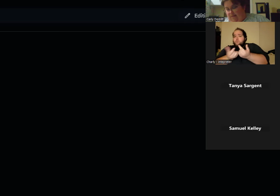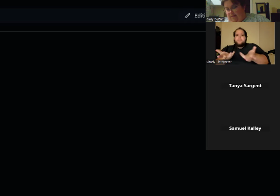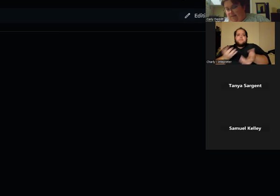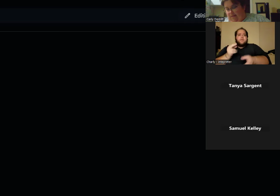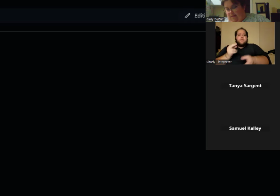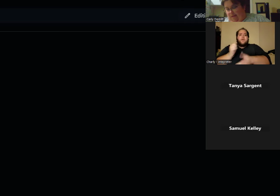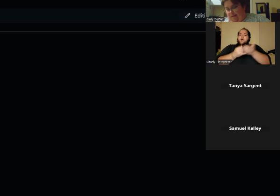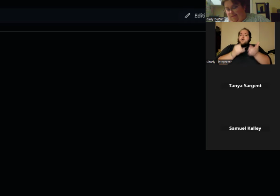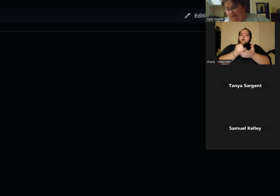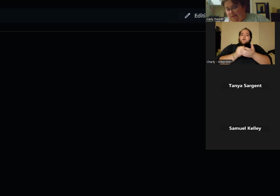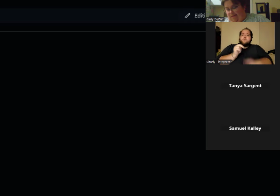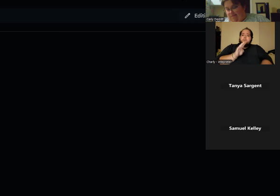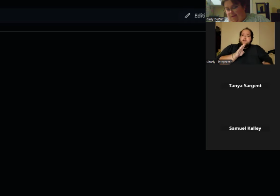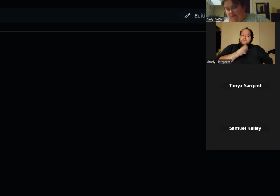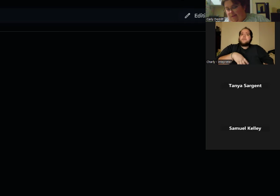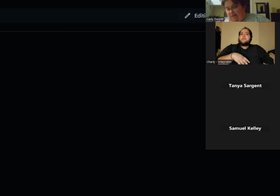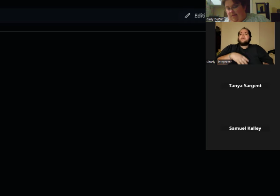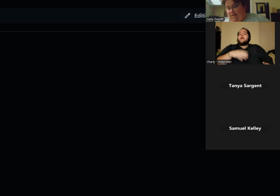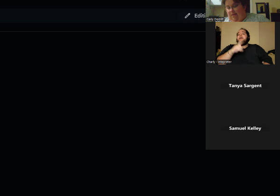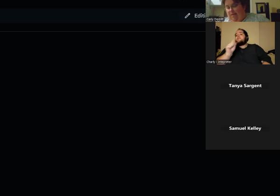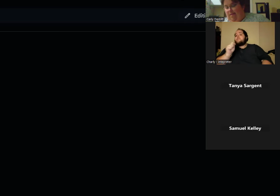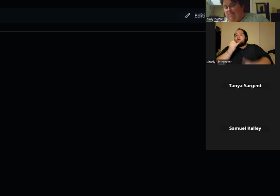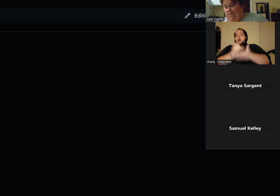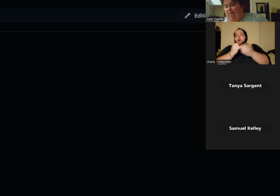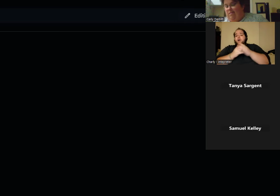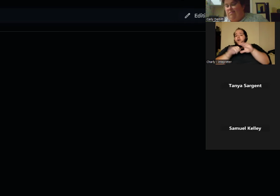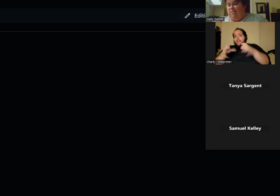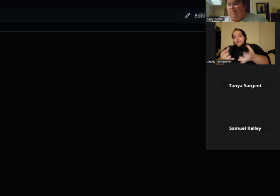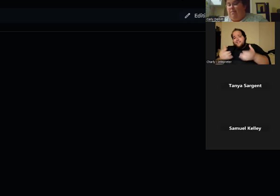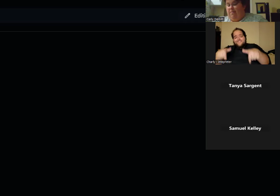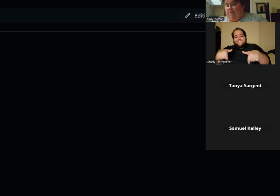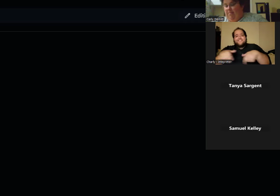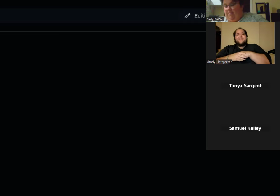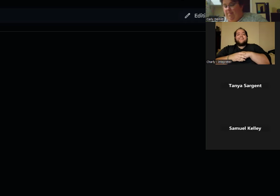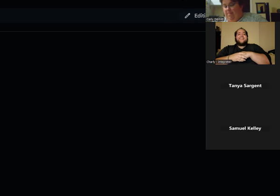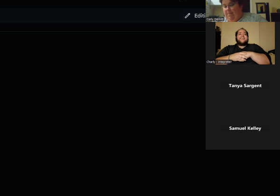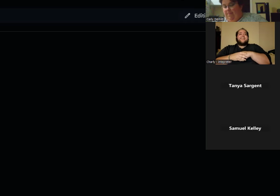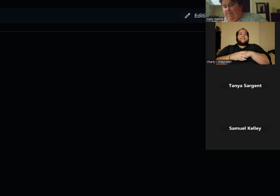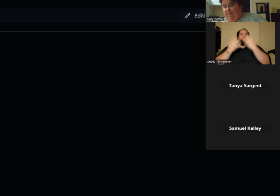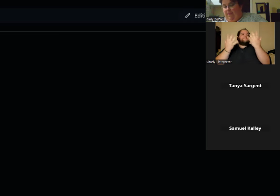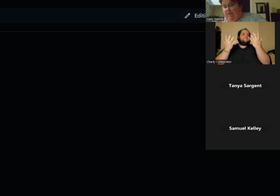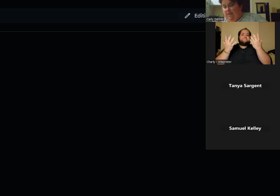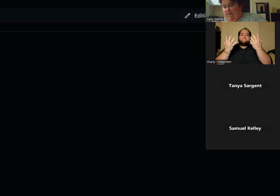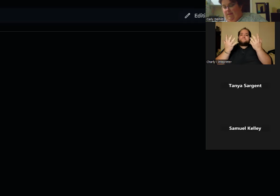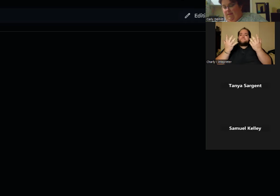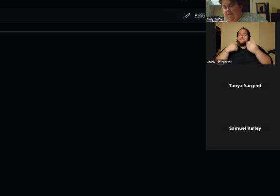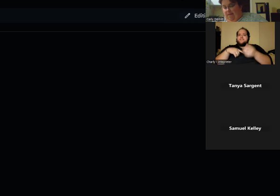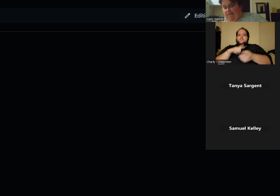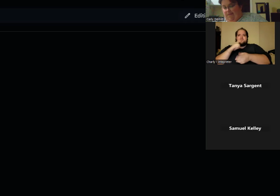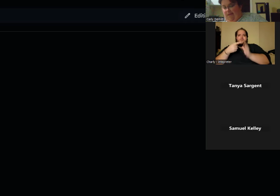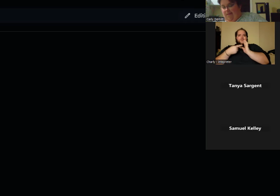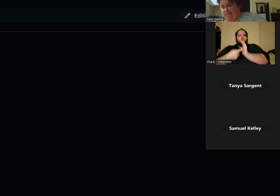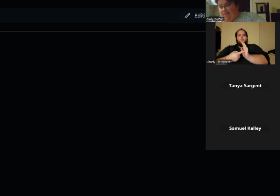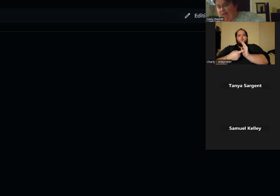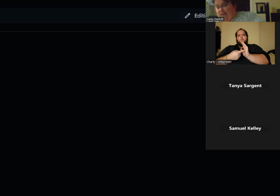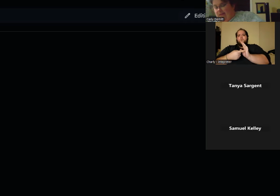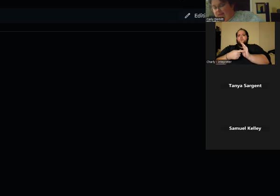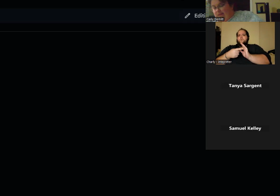Or like the NB Disability Art Collective. it can give people kind of an idea of